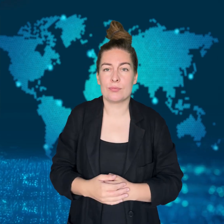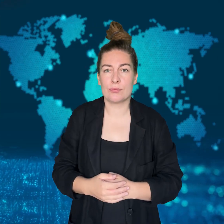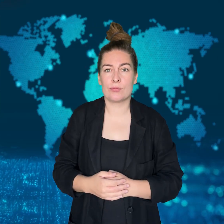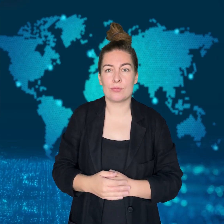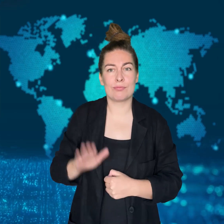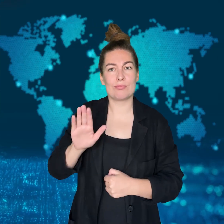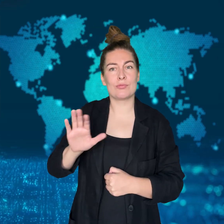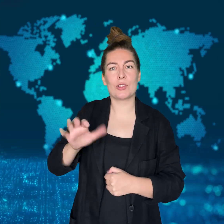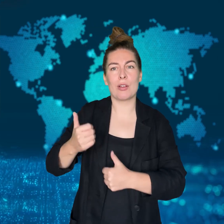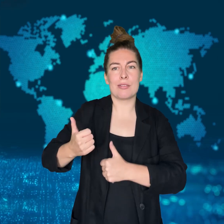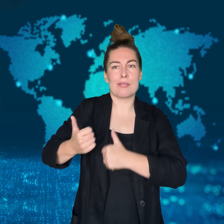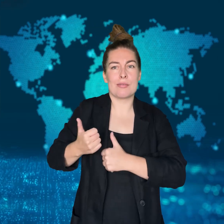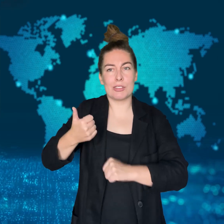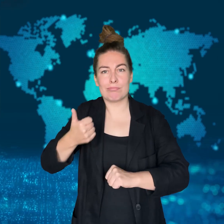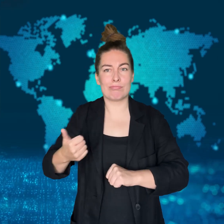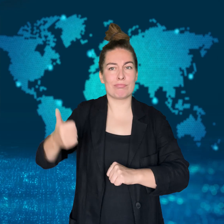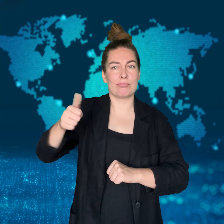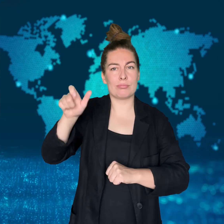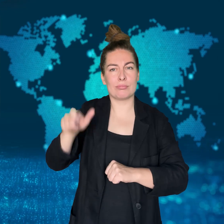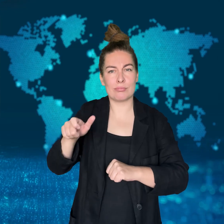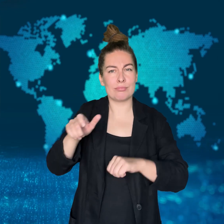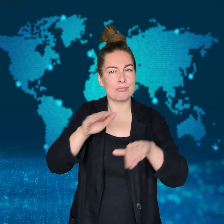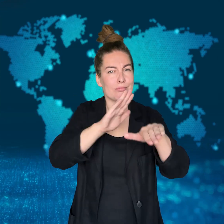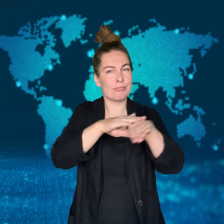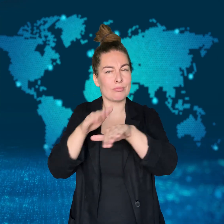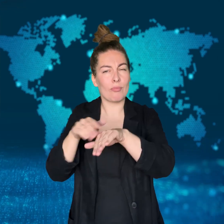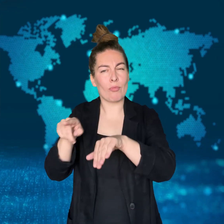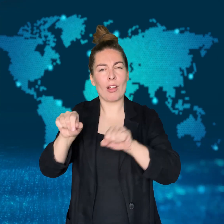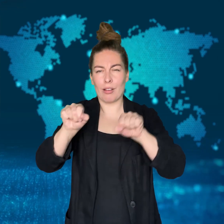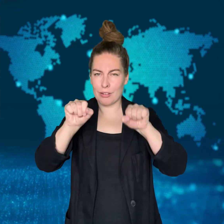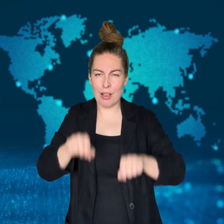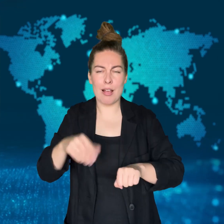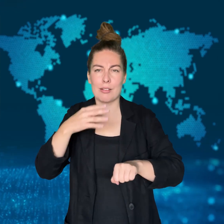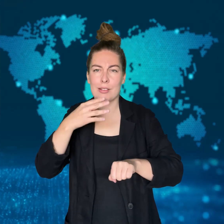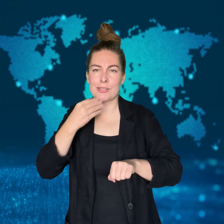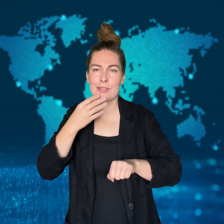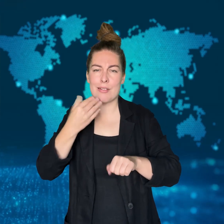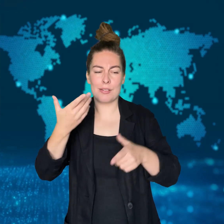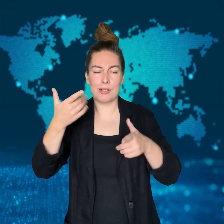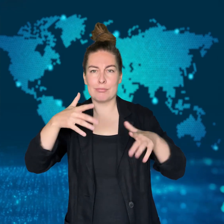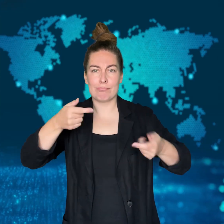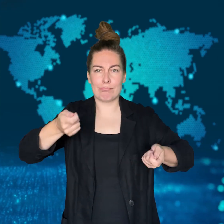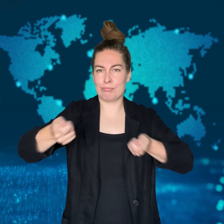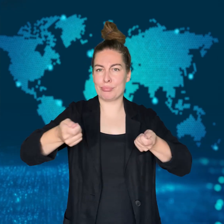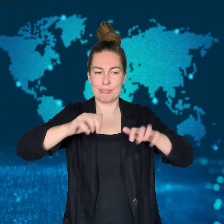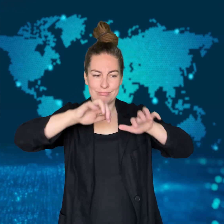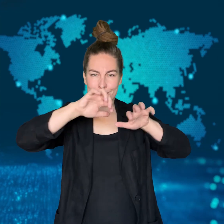A spokesperson from the country's military has implied